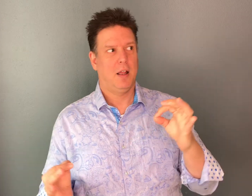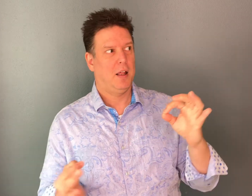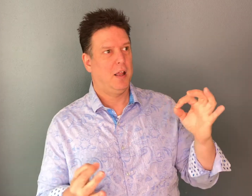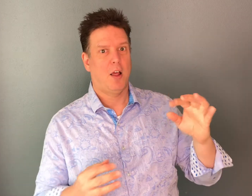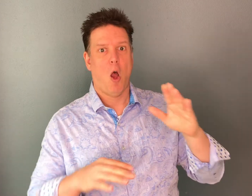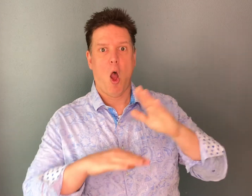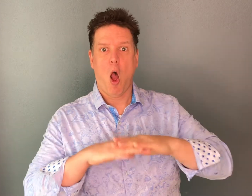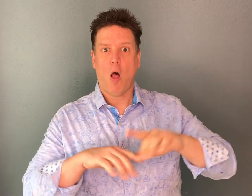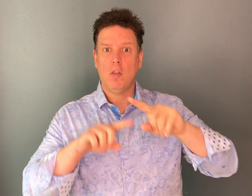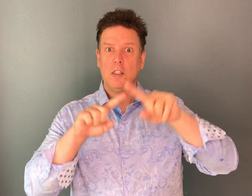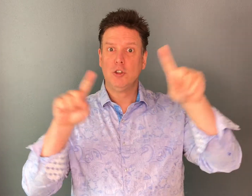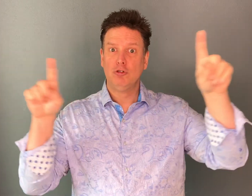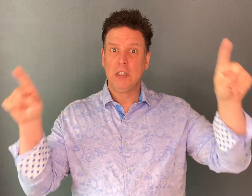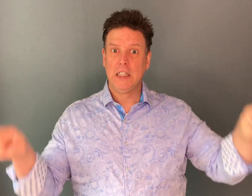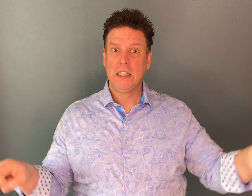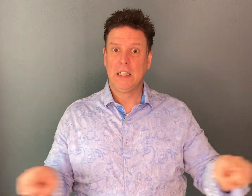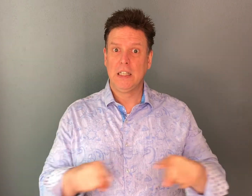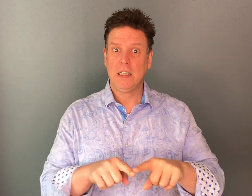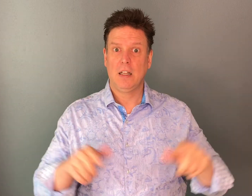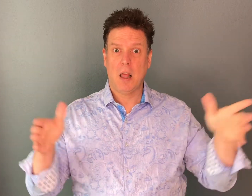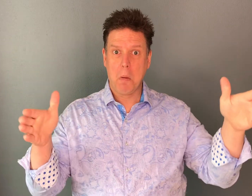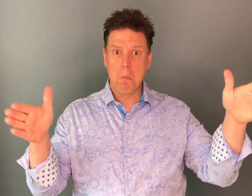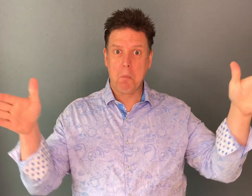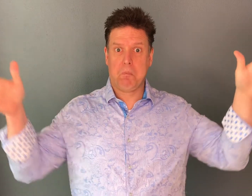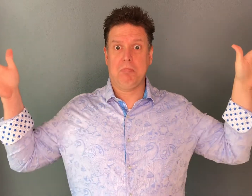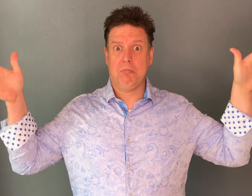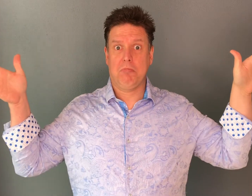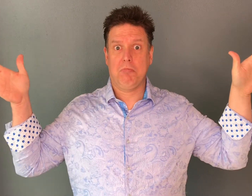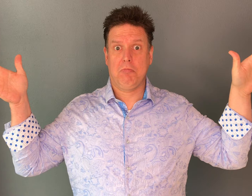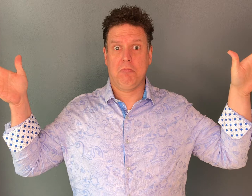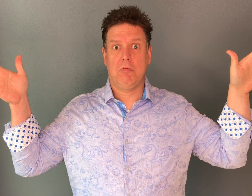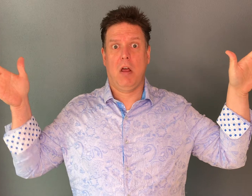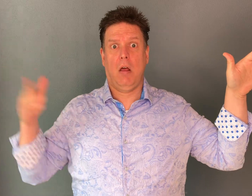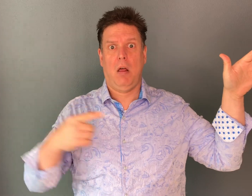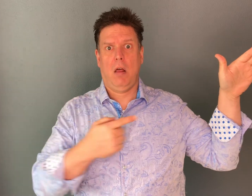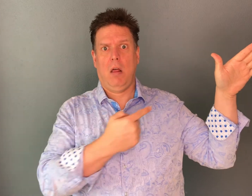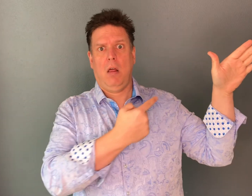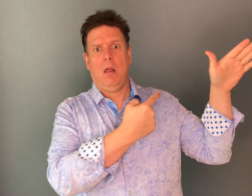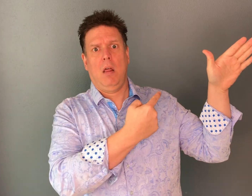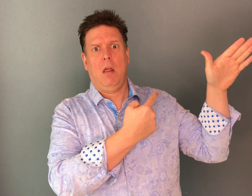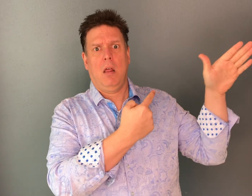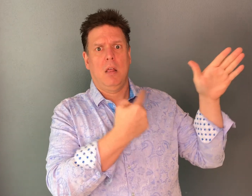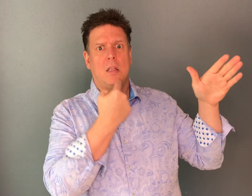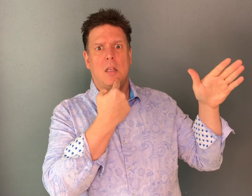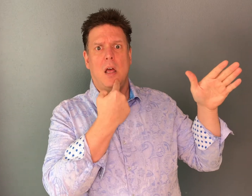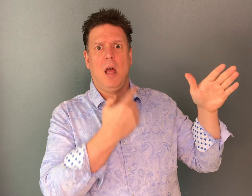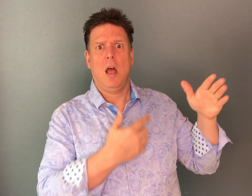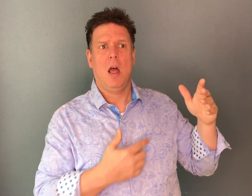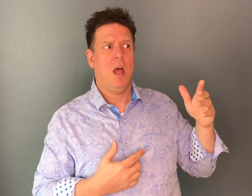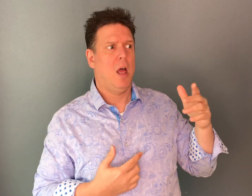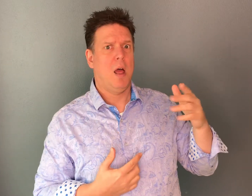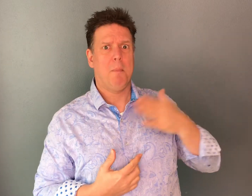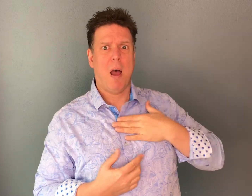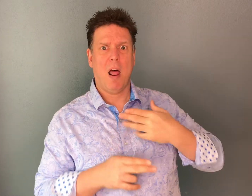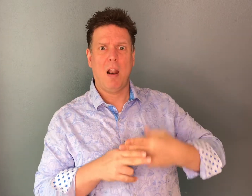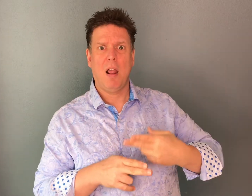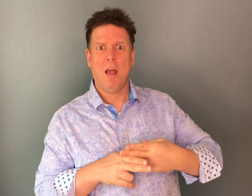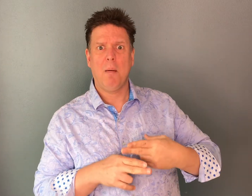happy birthday for me and on the double screens in the room there was my name